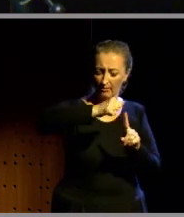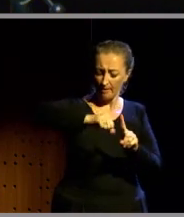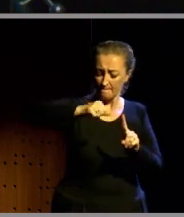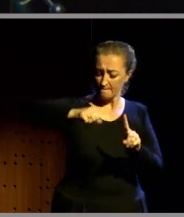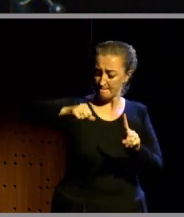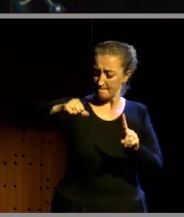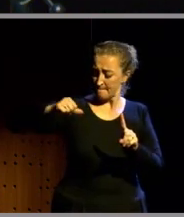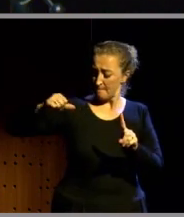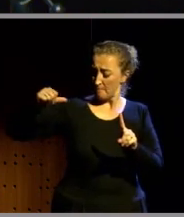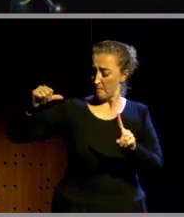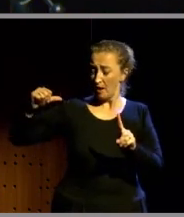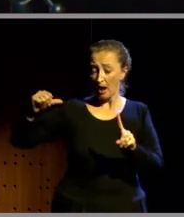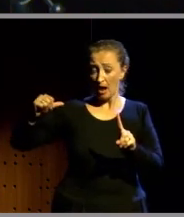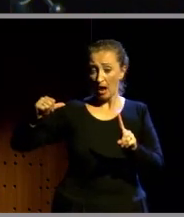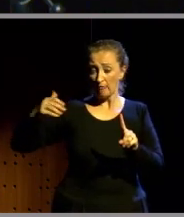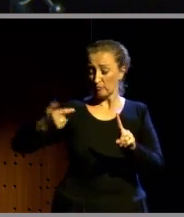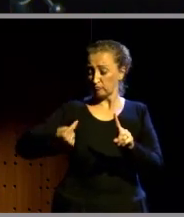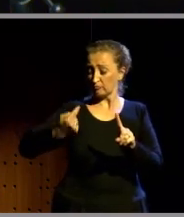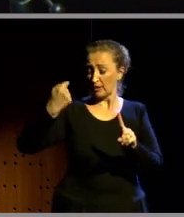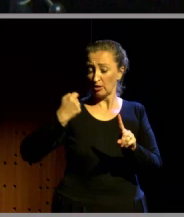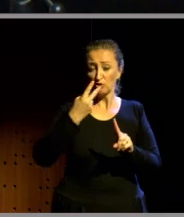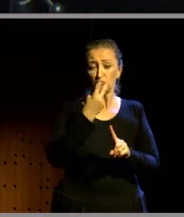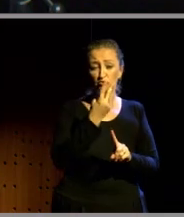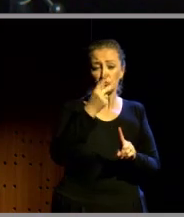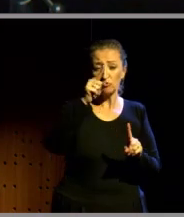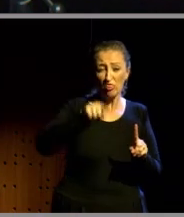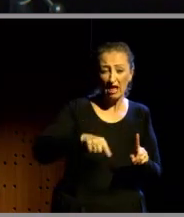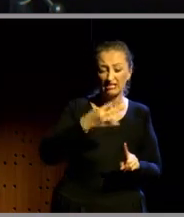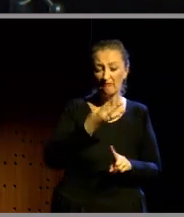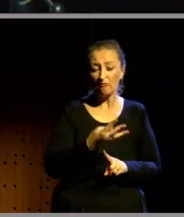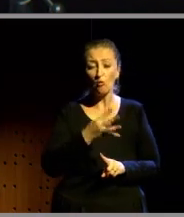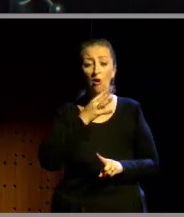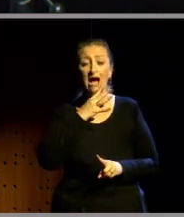back some 2,400 generations.